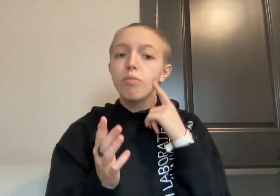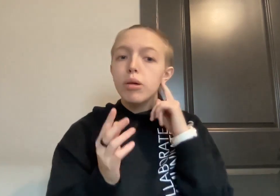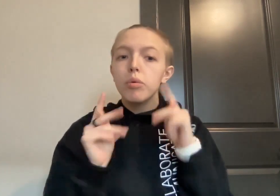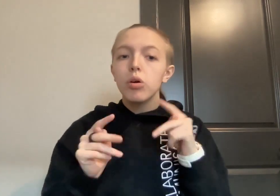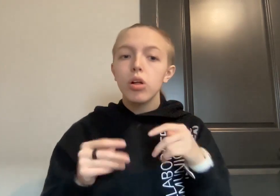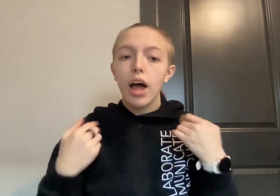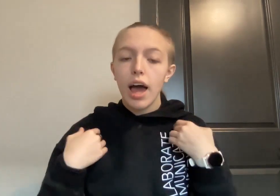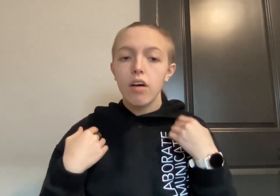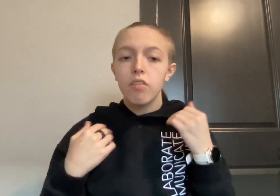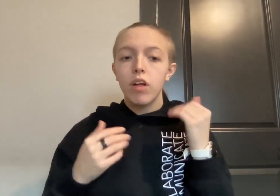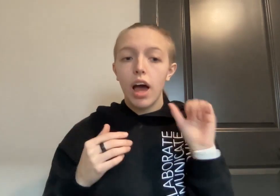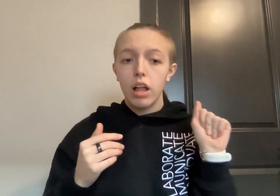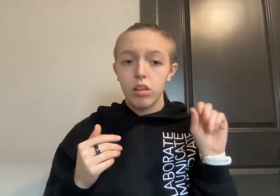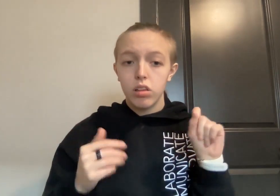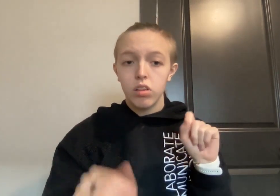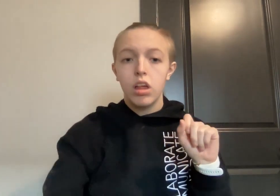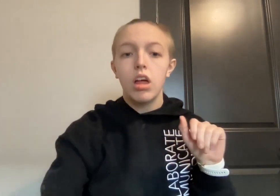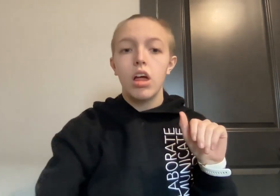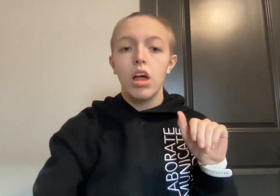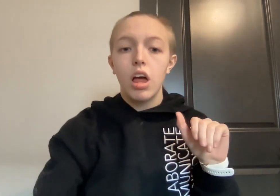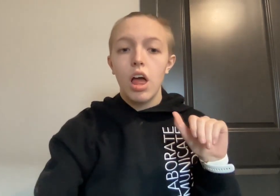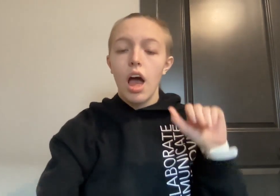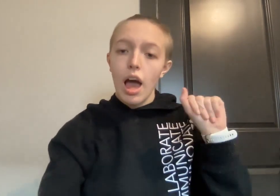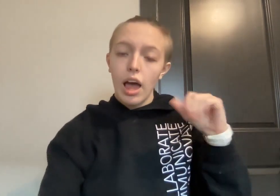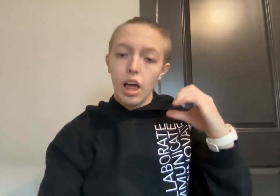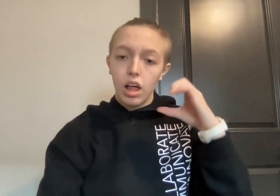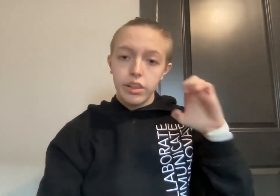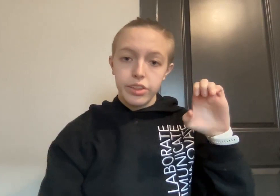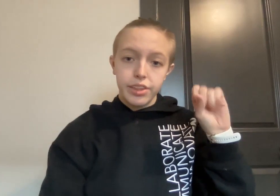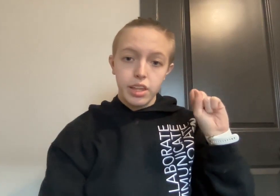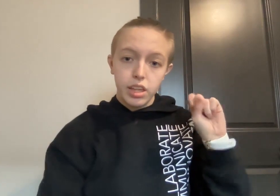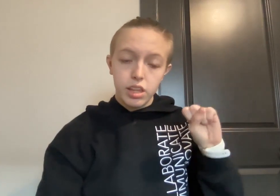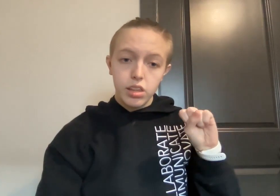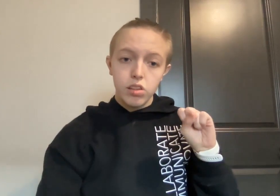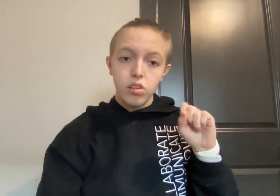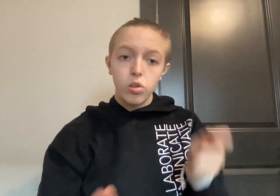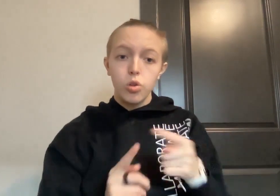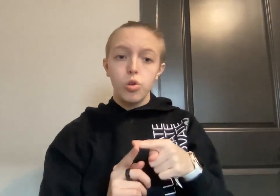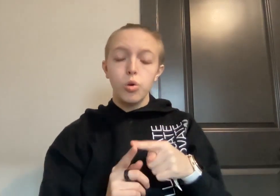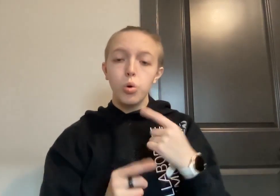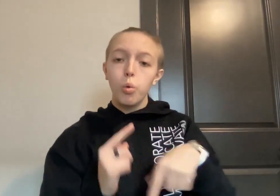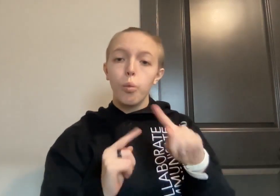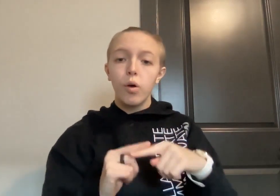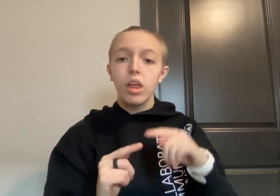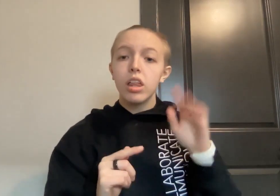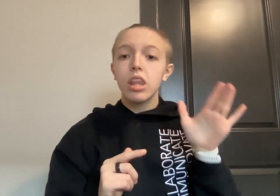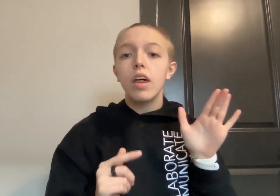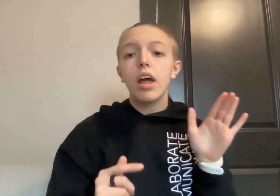people had access to when they